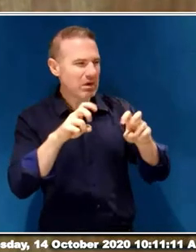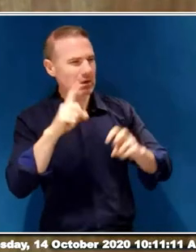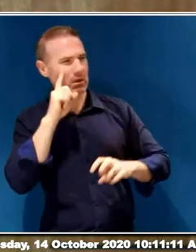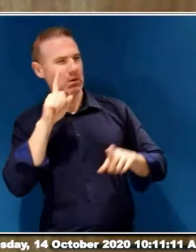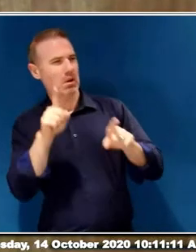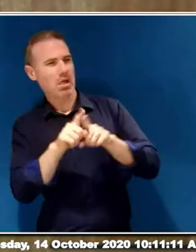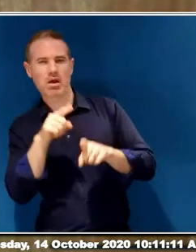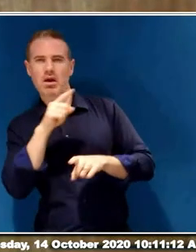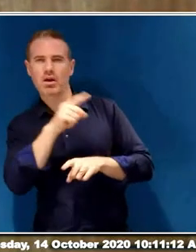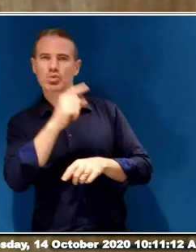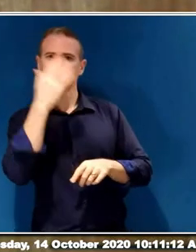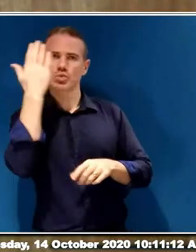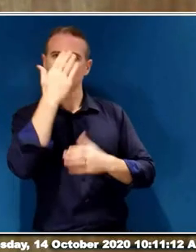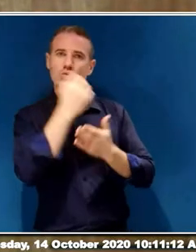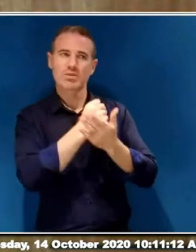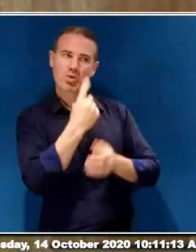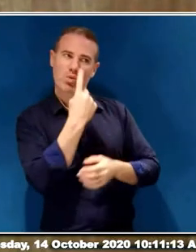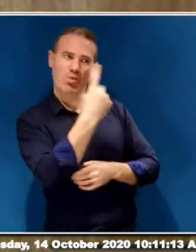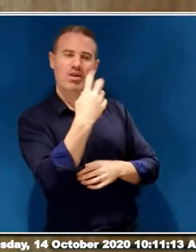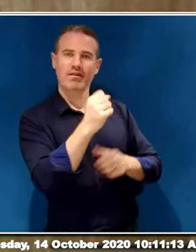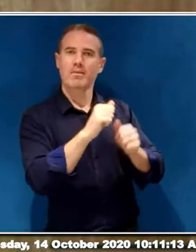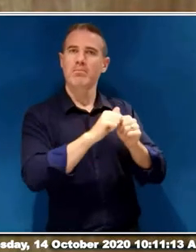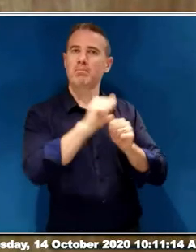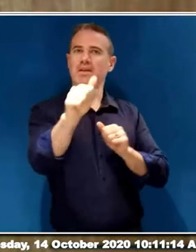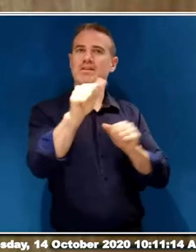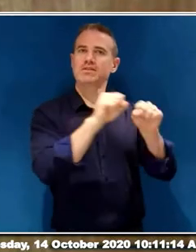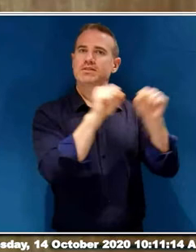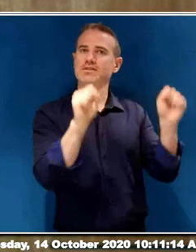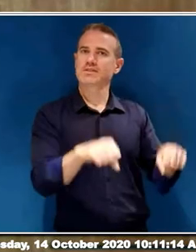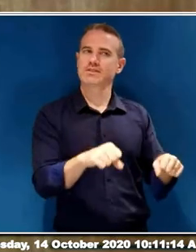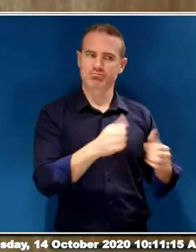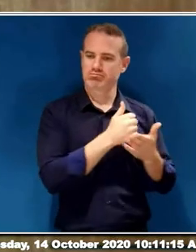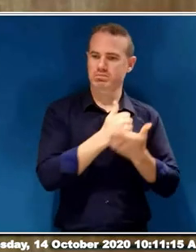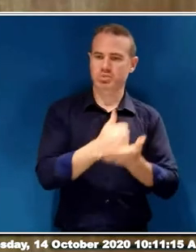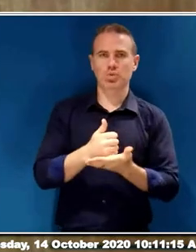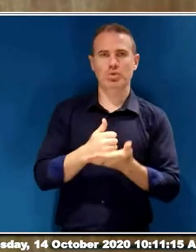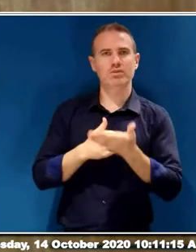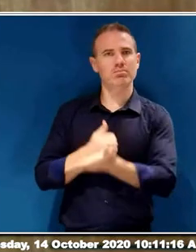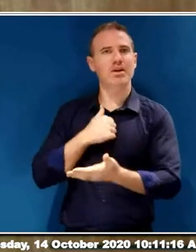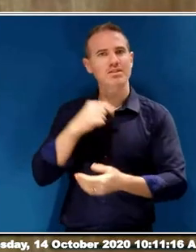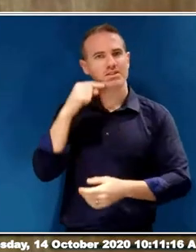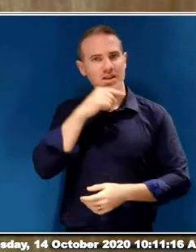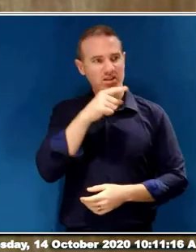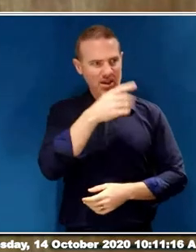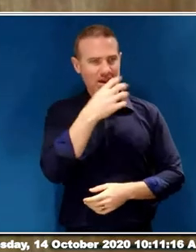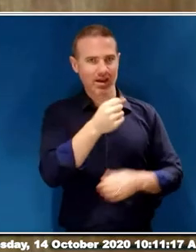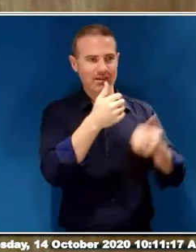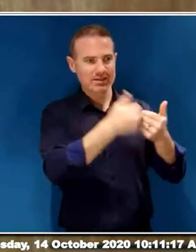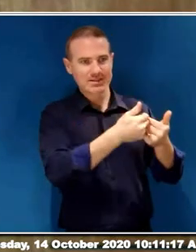with the support that he needed. They had a separate special education building which was referred to as the